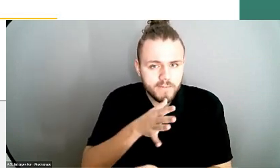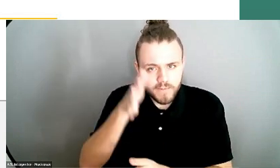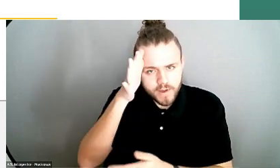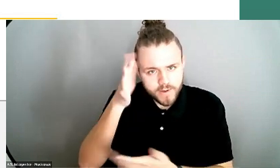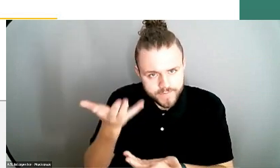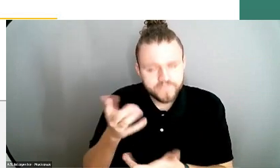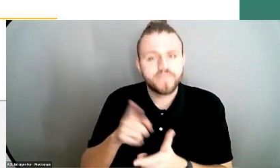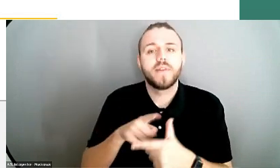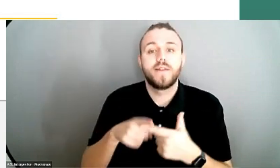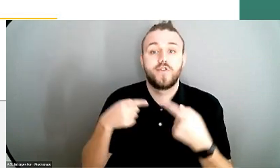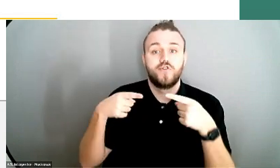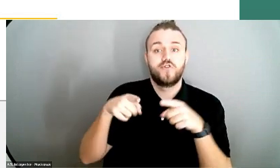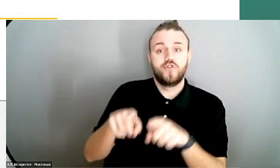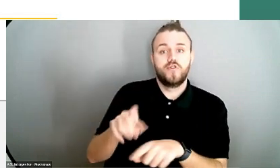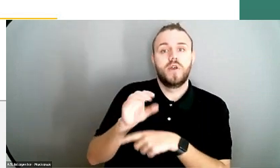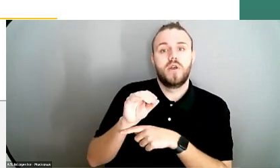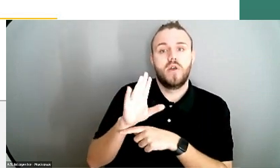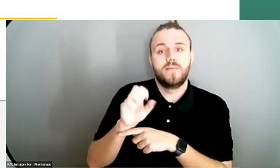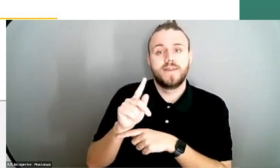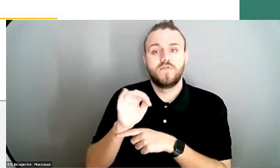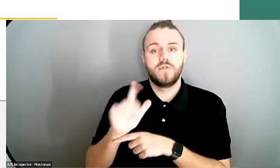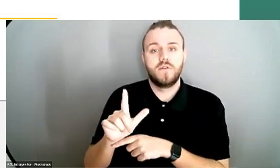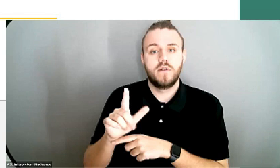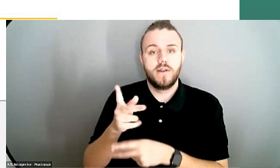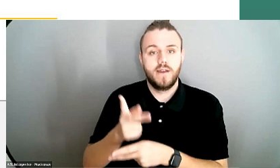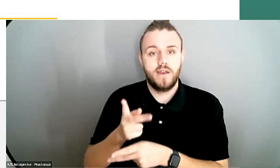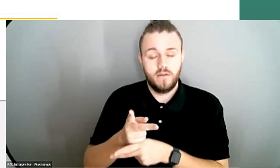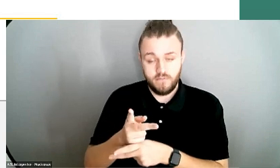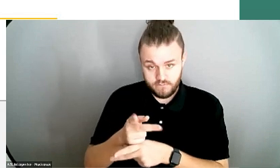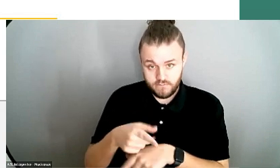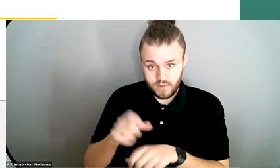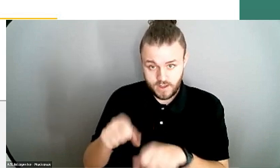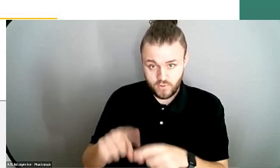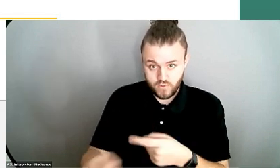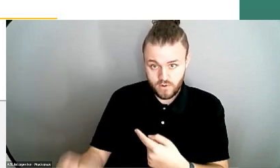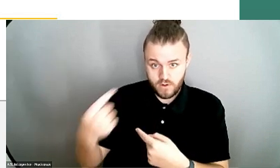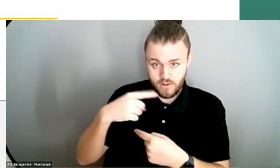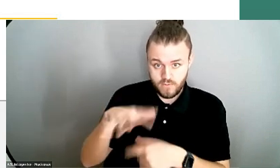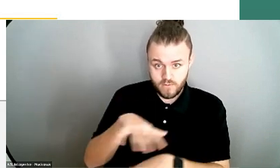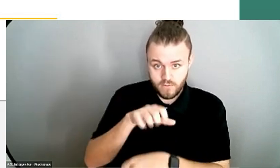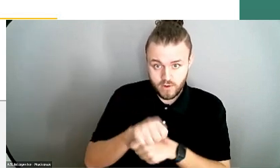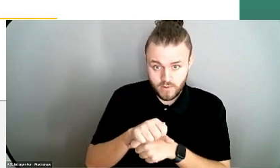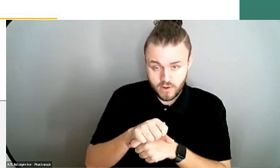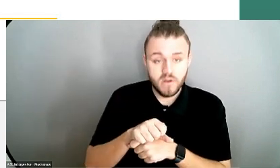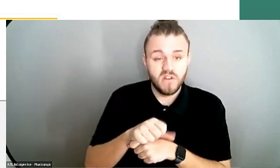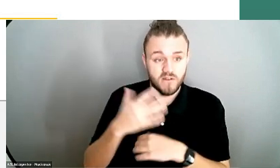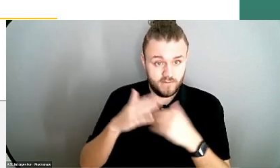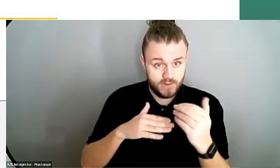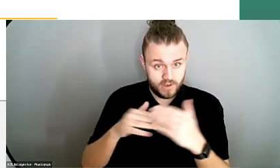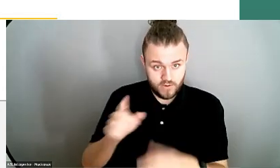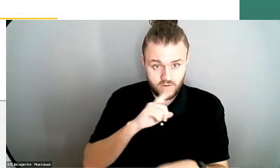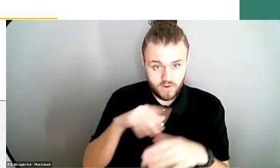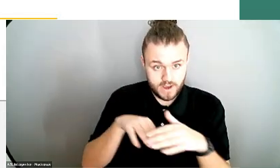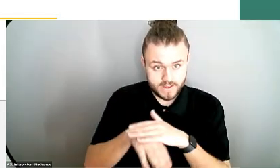obstetrical care is can you make it to the appointments? Are the appointment facilities accessible to you?